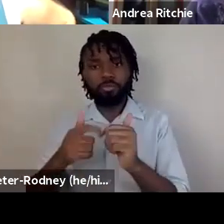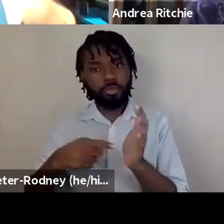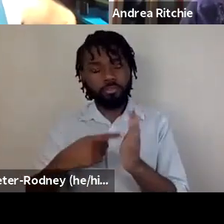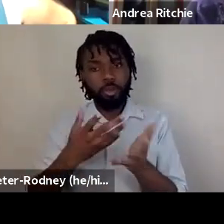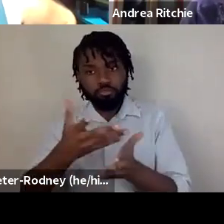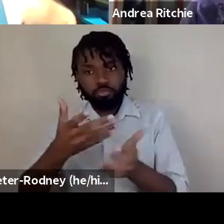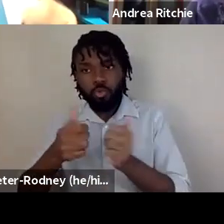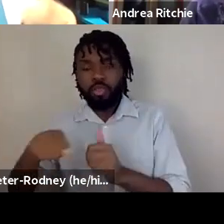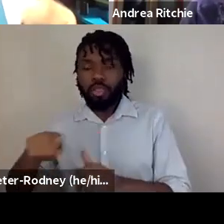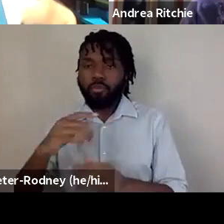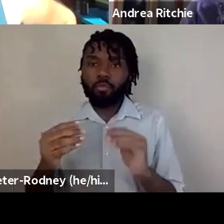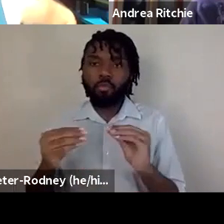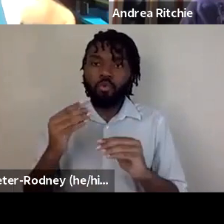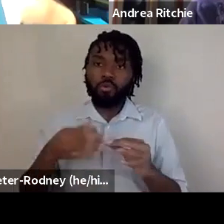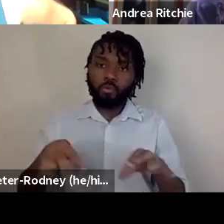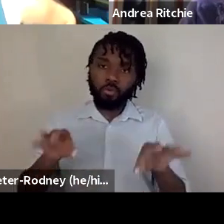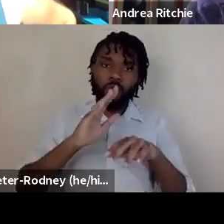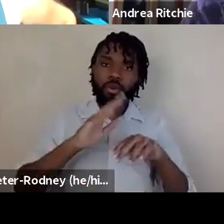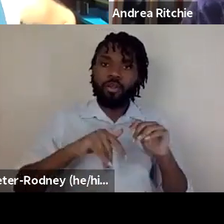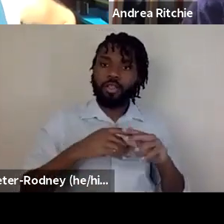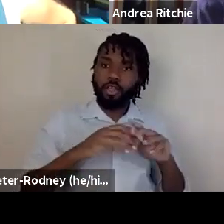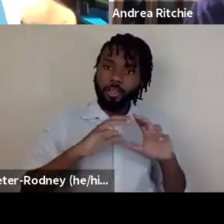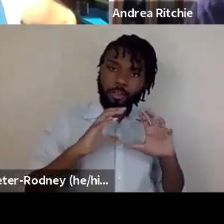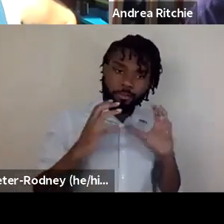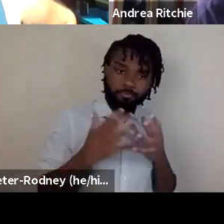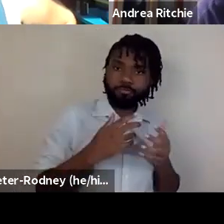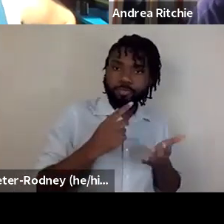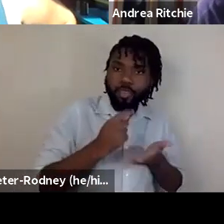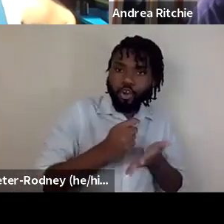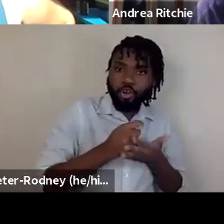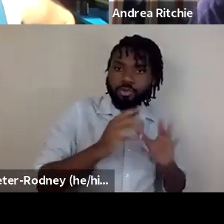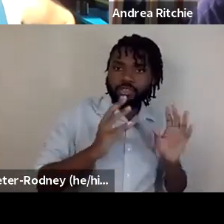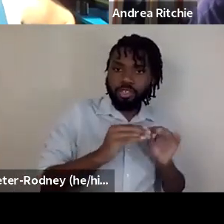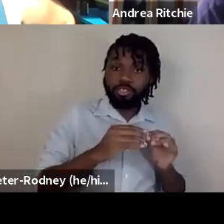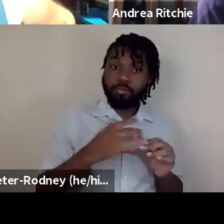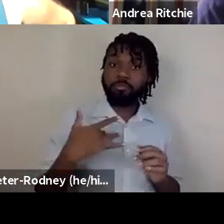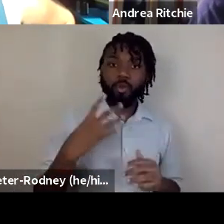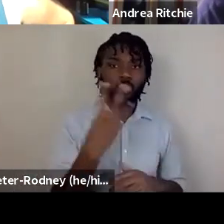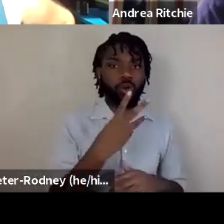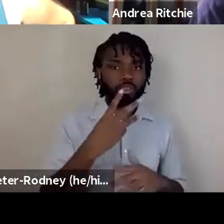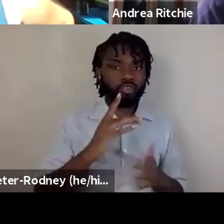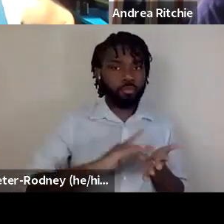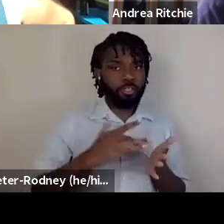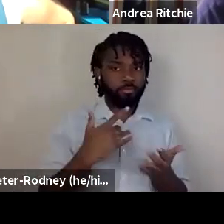that people in Western medicine often elevate, and that while we also,